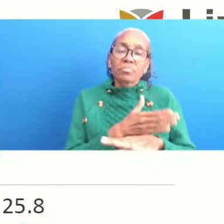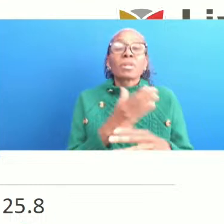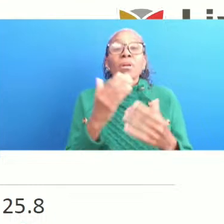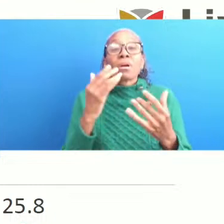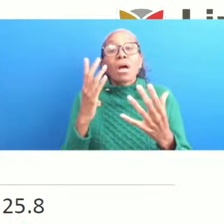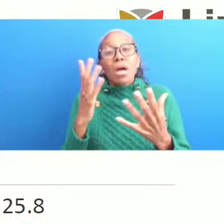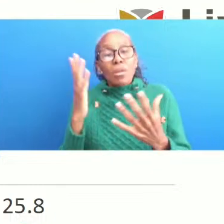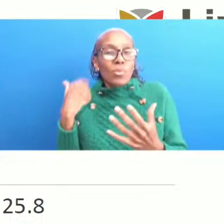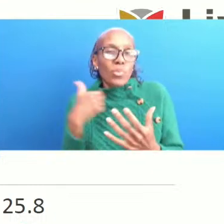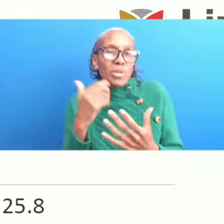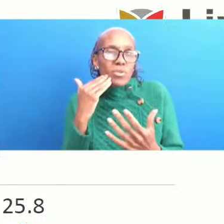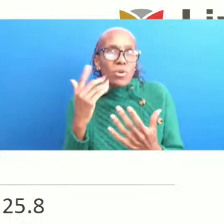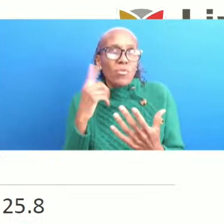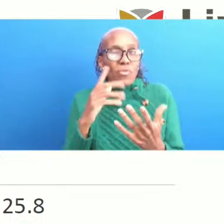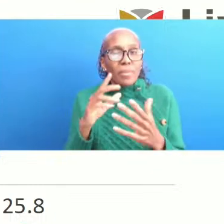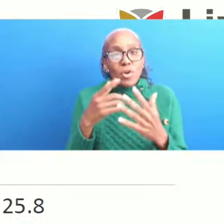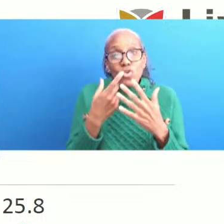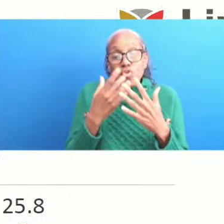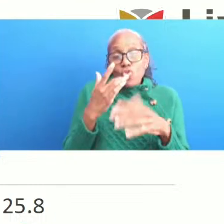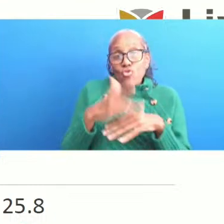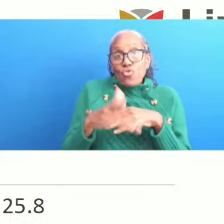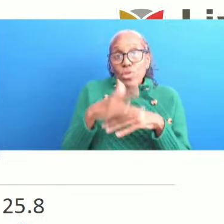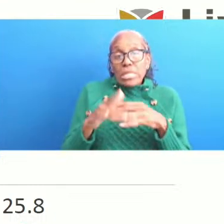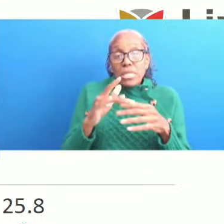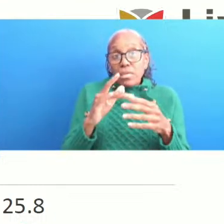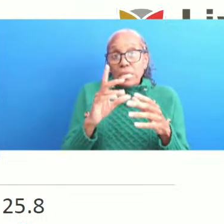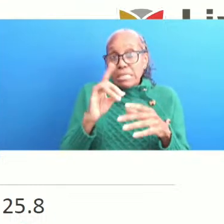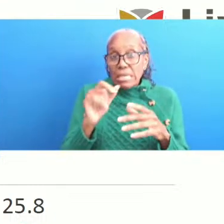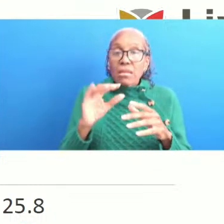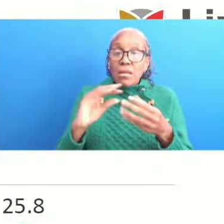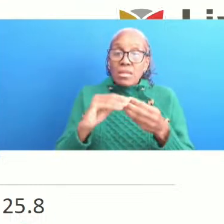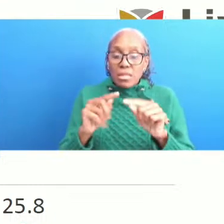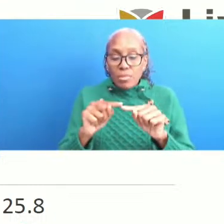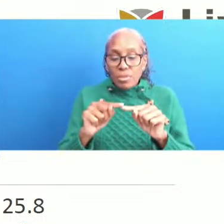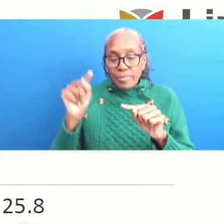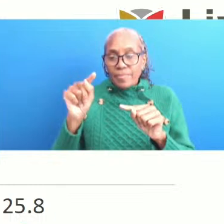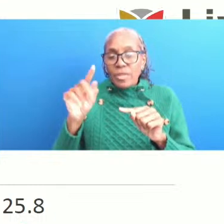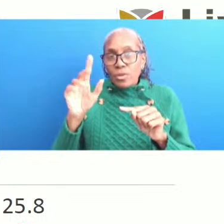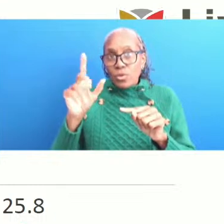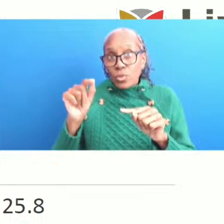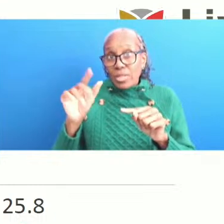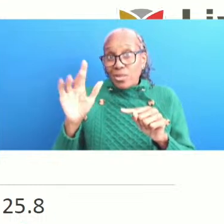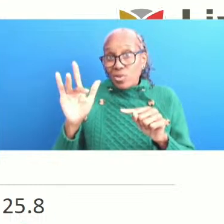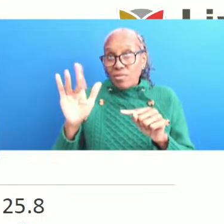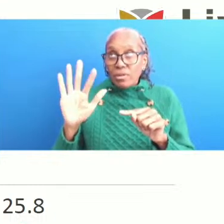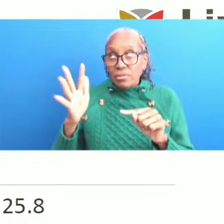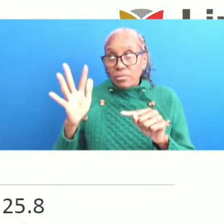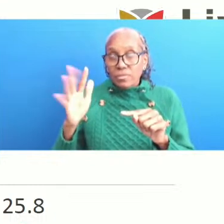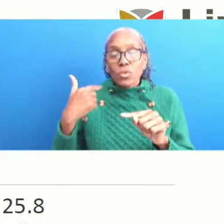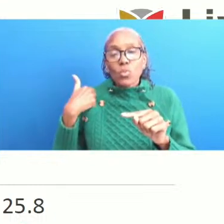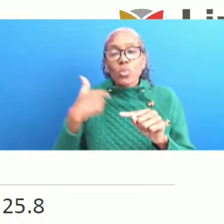THIS IS JUST WE'RE MAKING GOOD PROGRESS AND WE DO KNOW AT